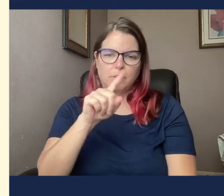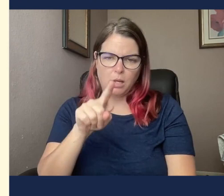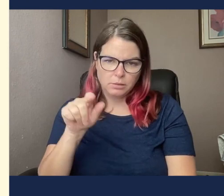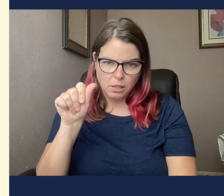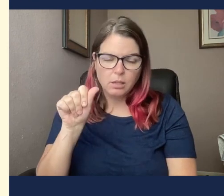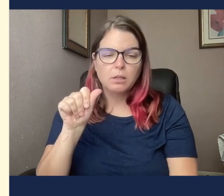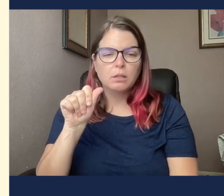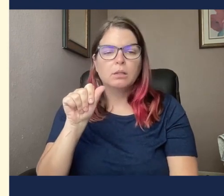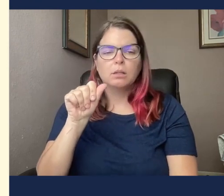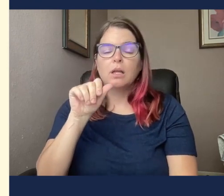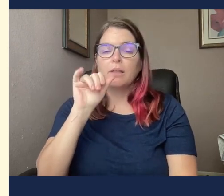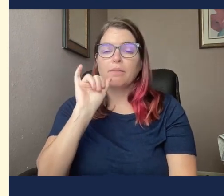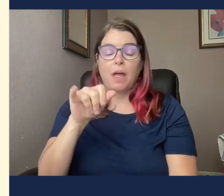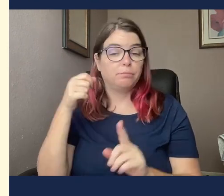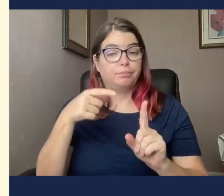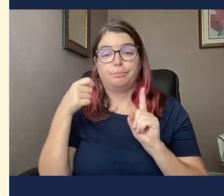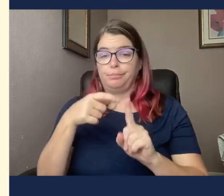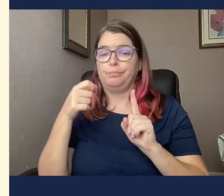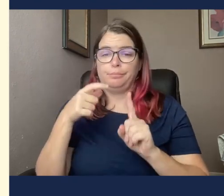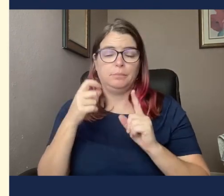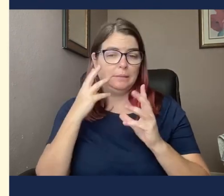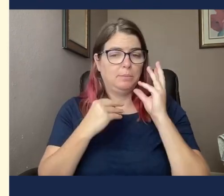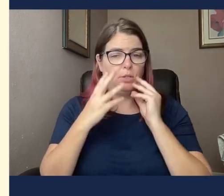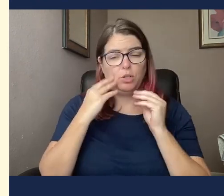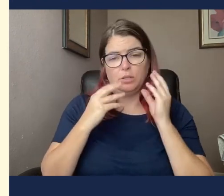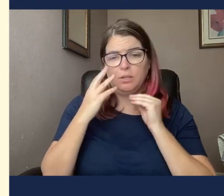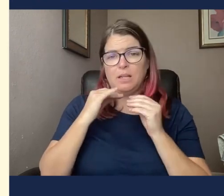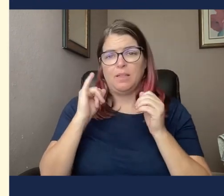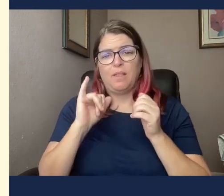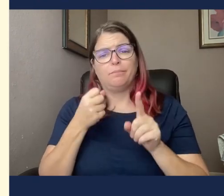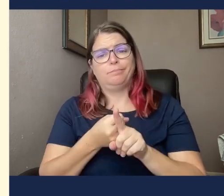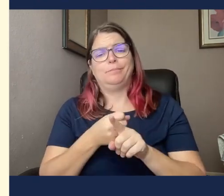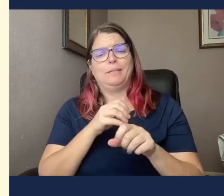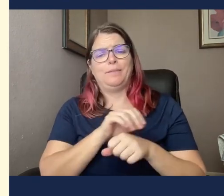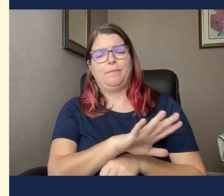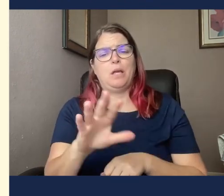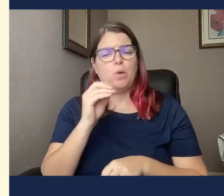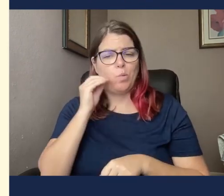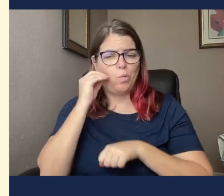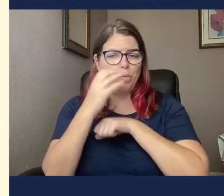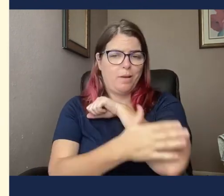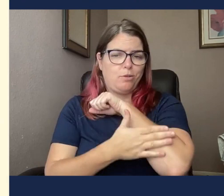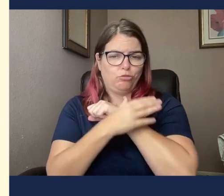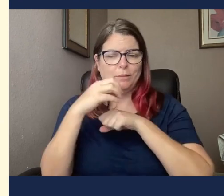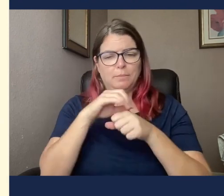attacks. Being aware of that background will help the